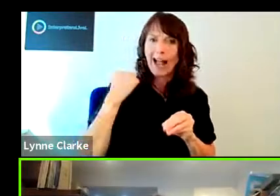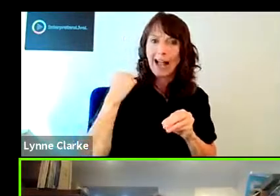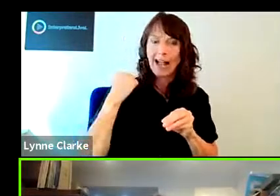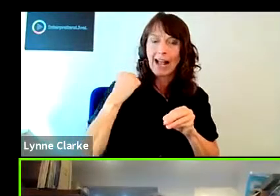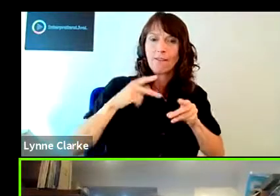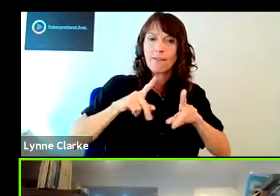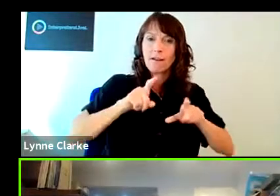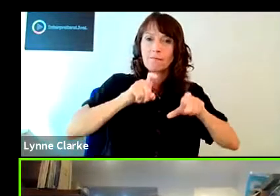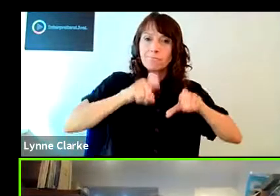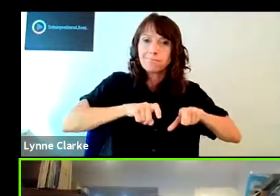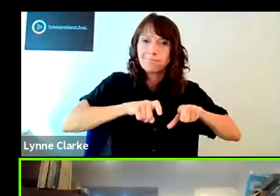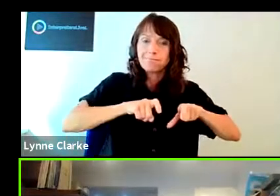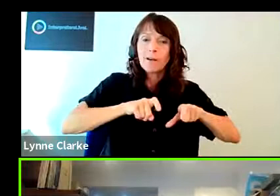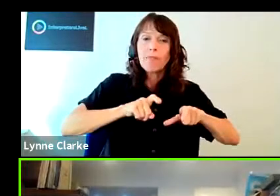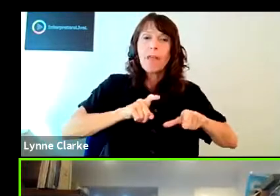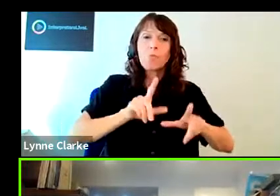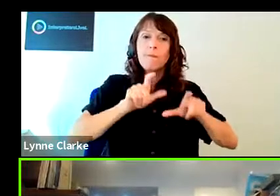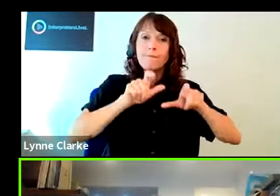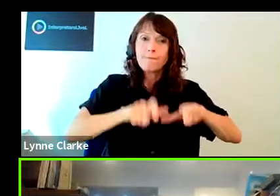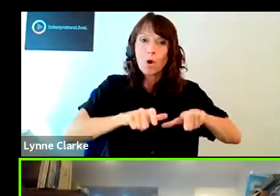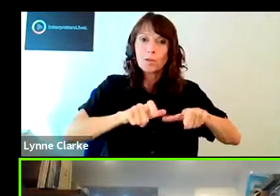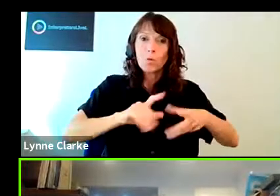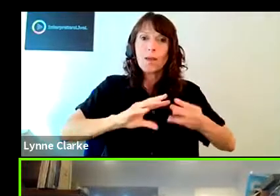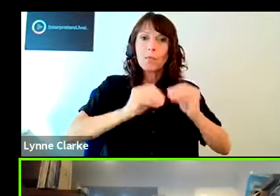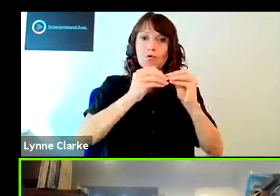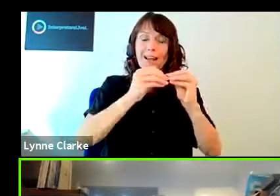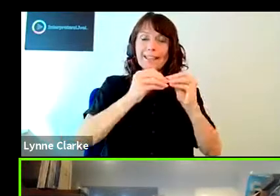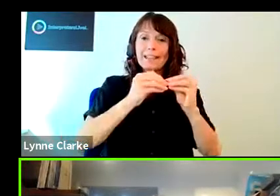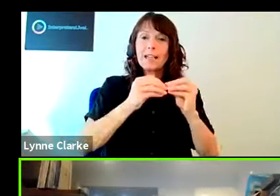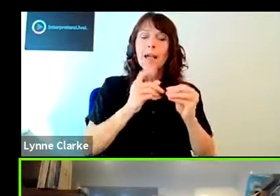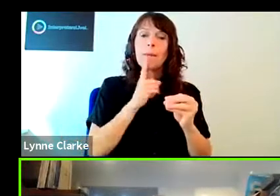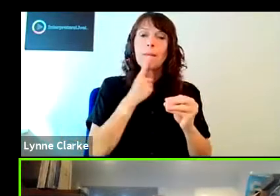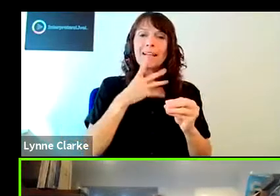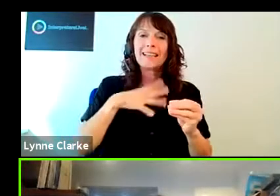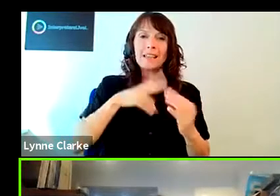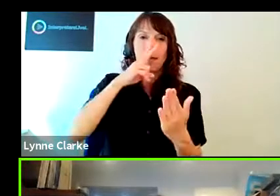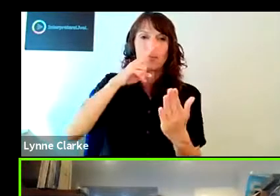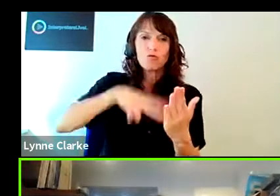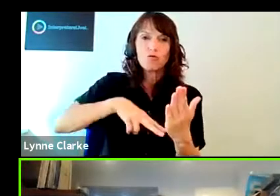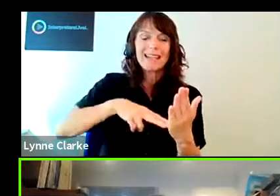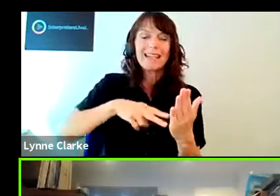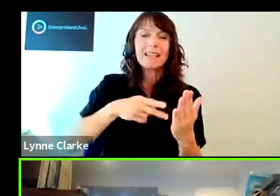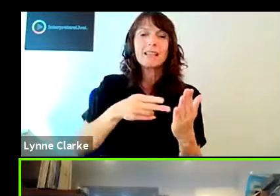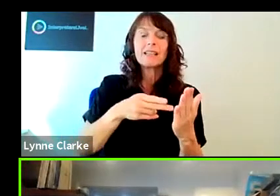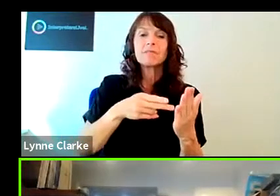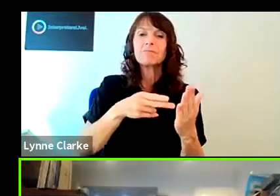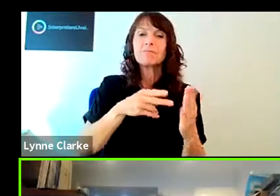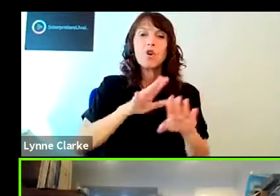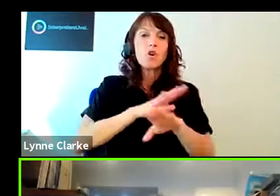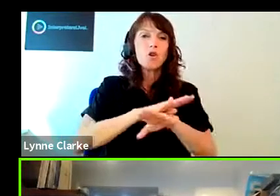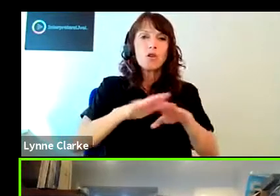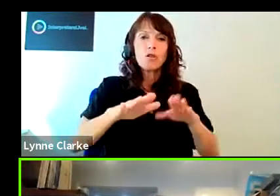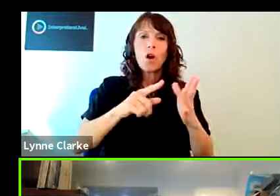At the time they were created. People need to be able to read offline, which okay you theoretically can